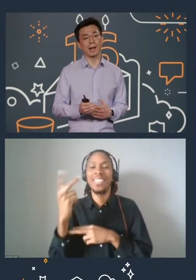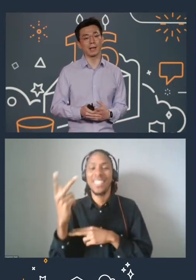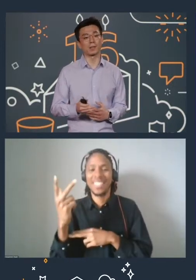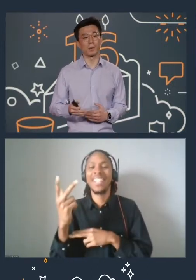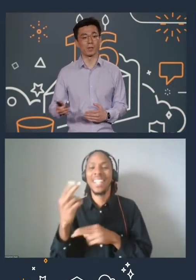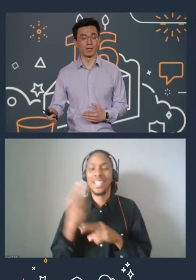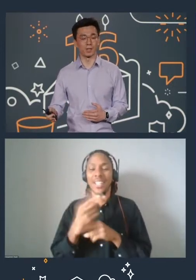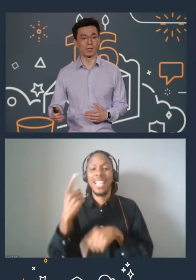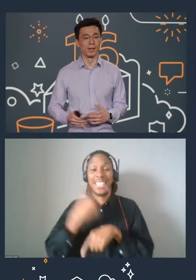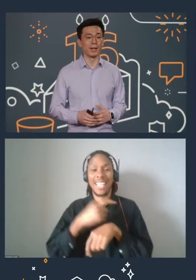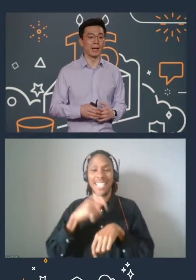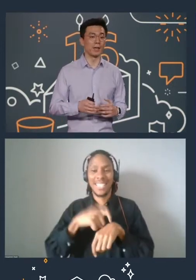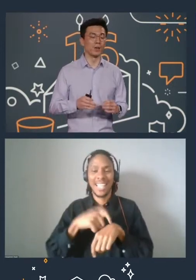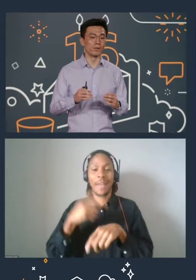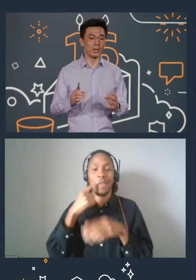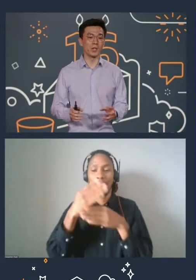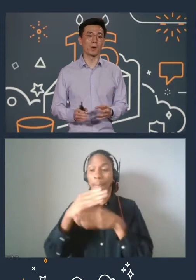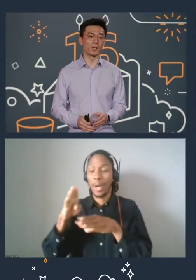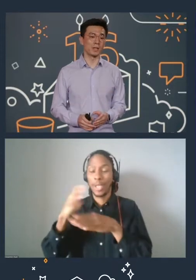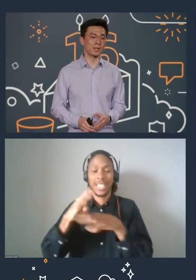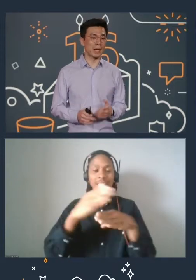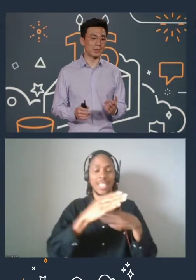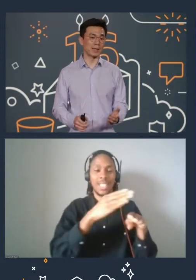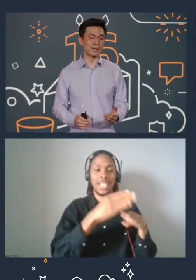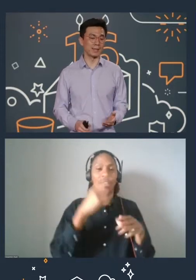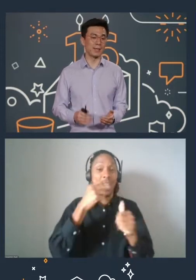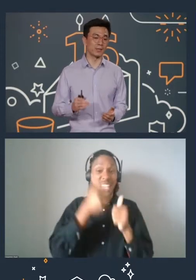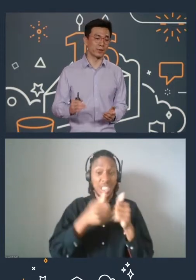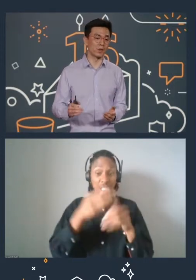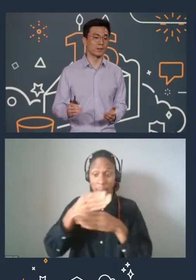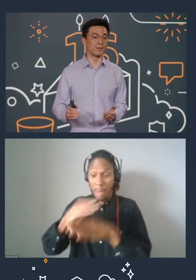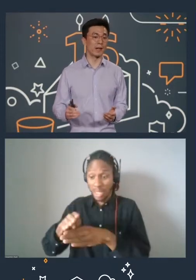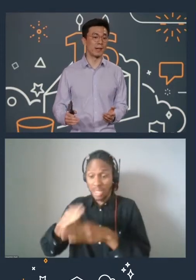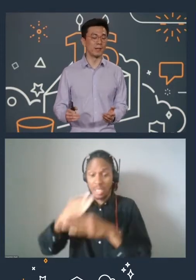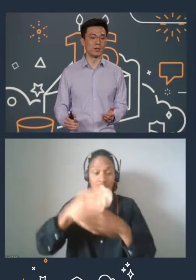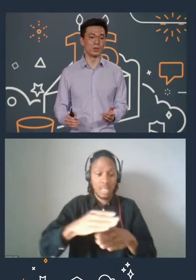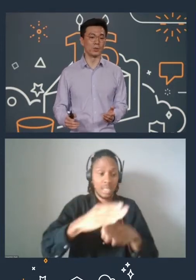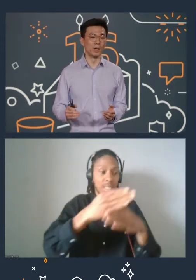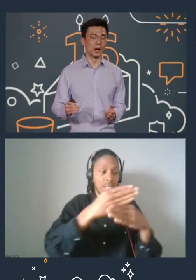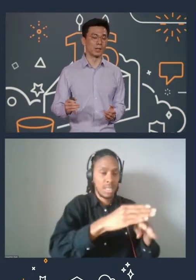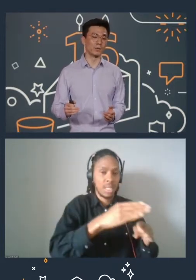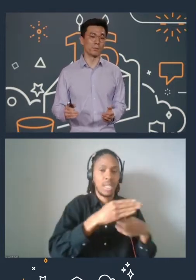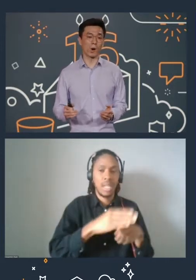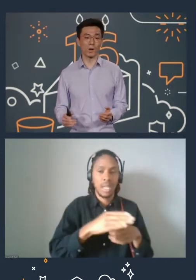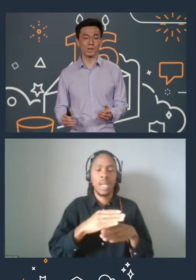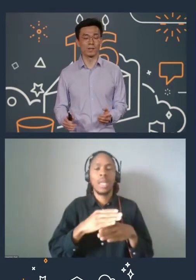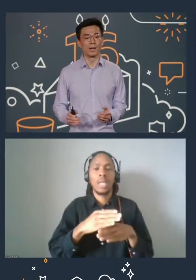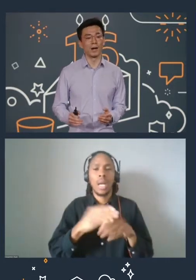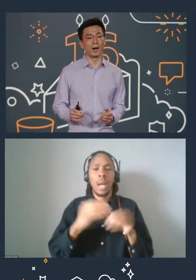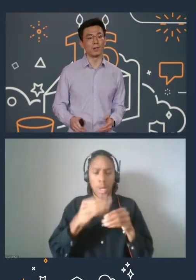as the partition and for each partition, as you can see, it's further divided into different parts